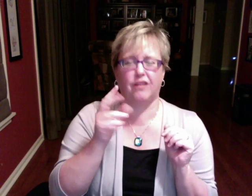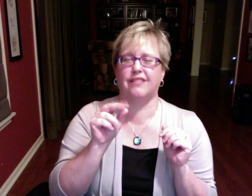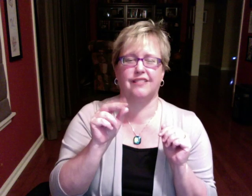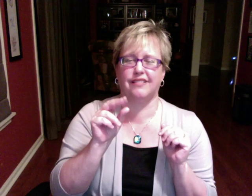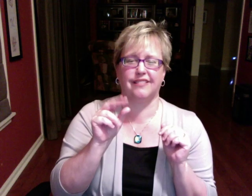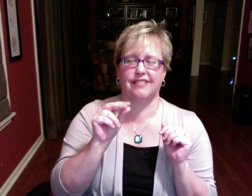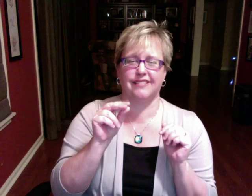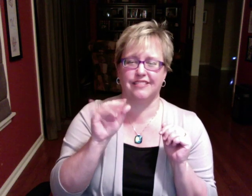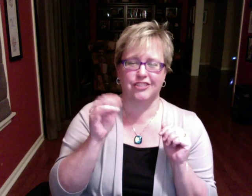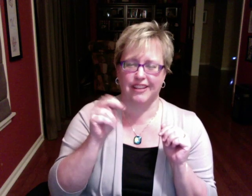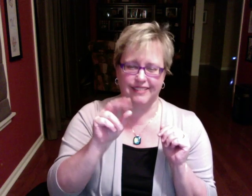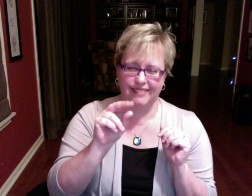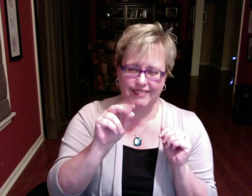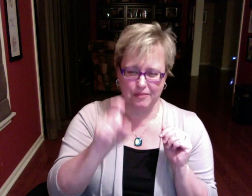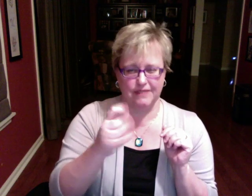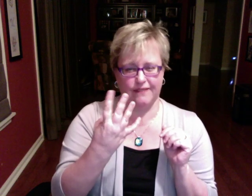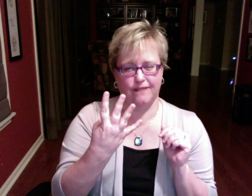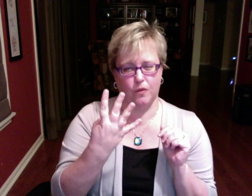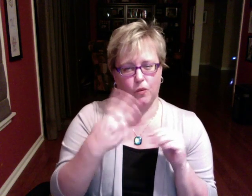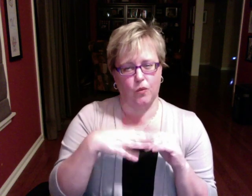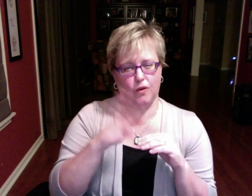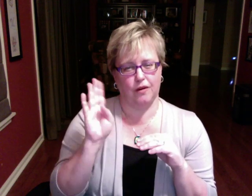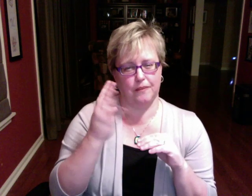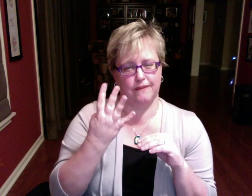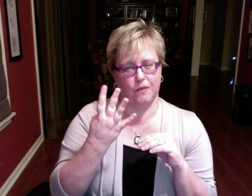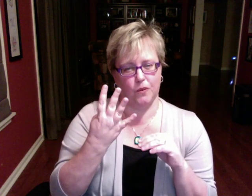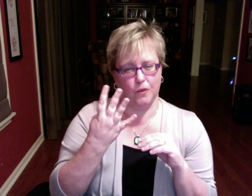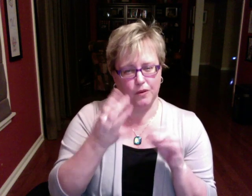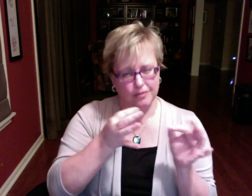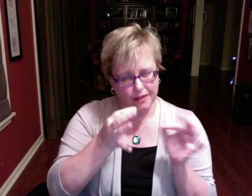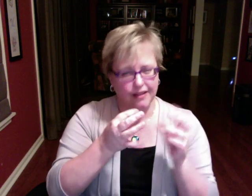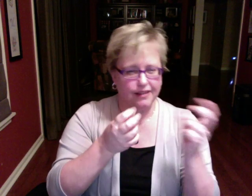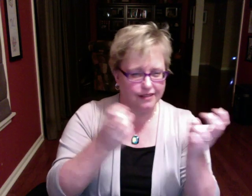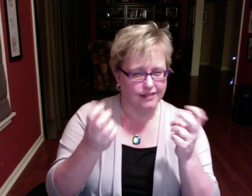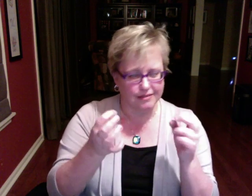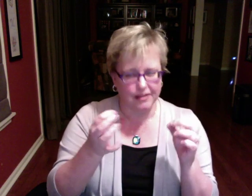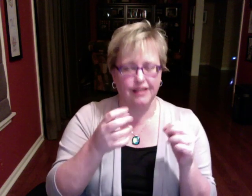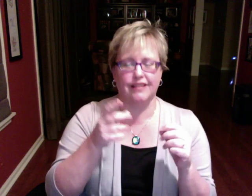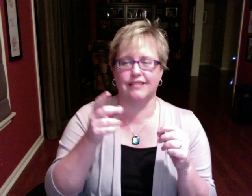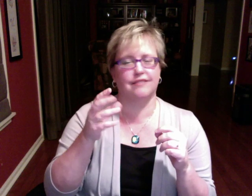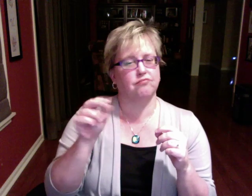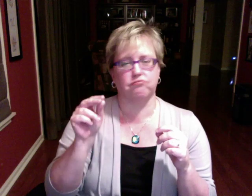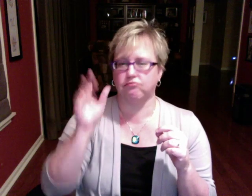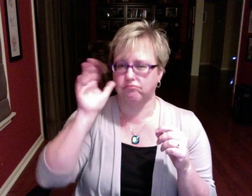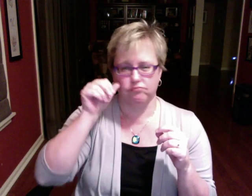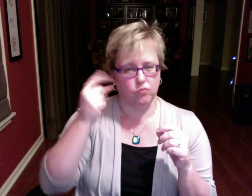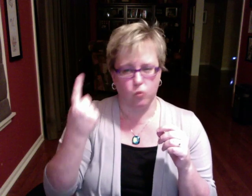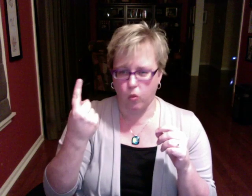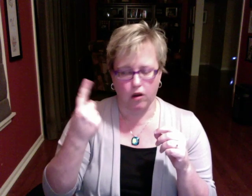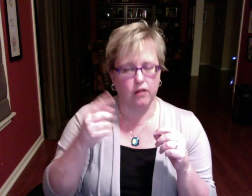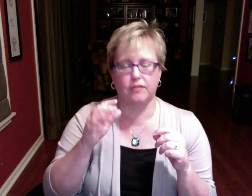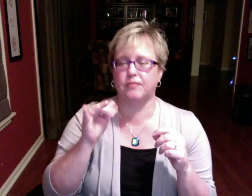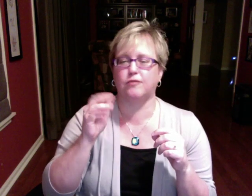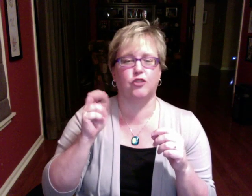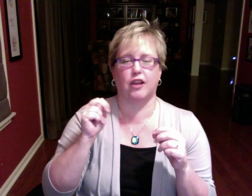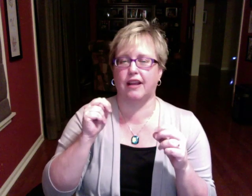She explained why at least 4 is needed.